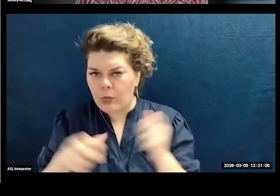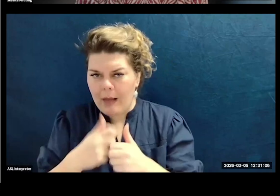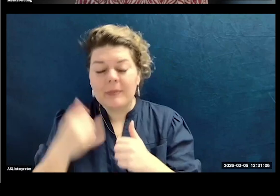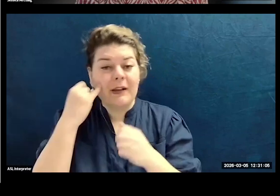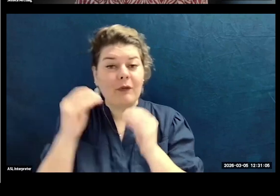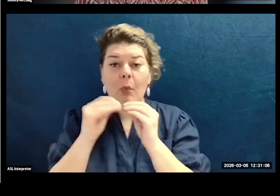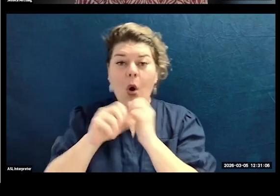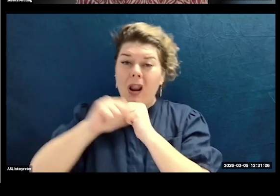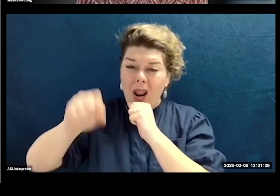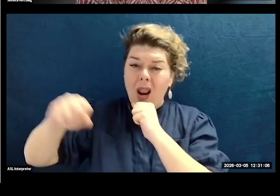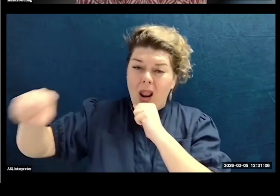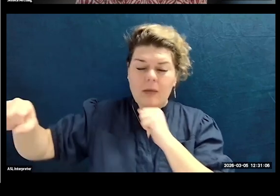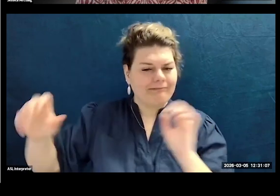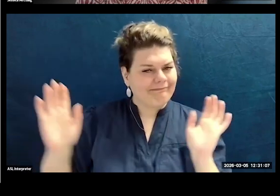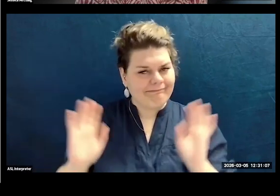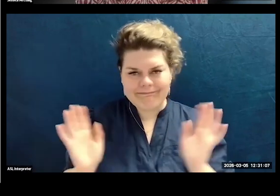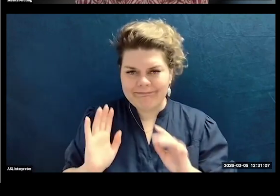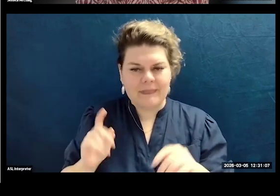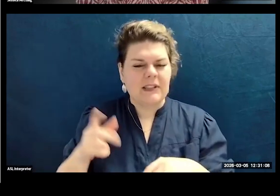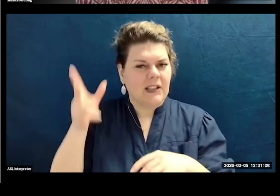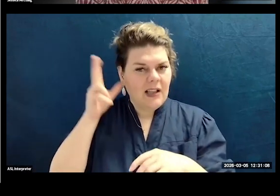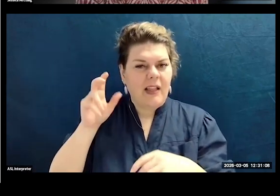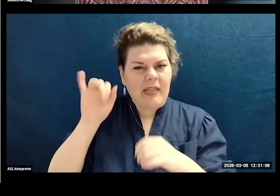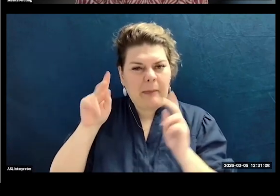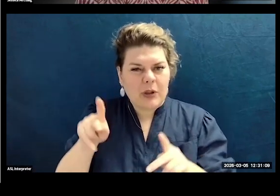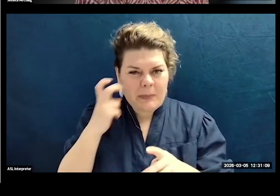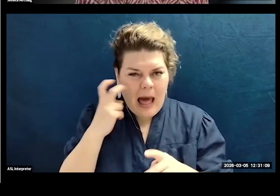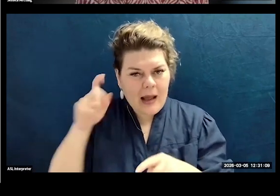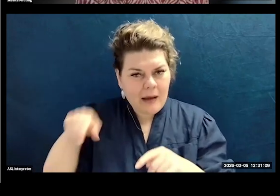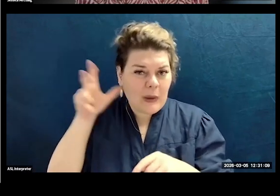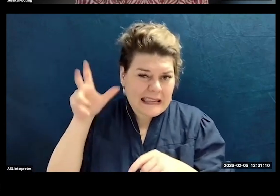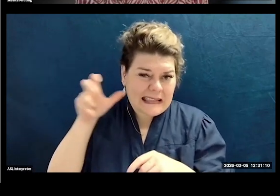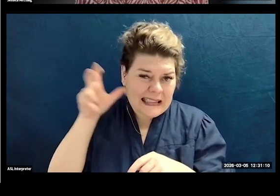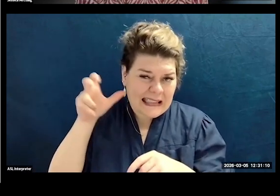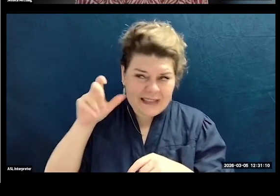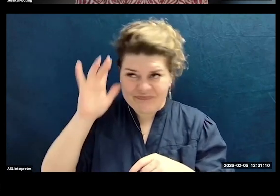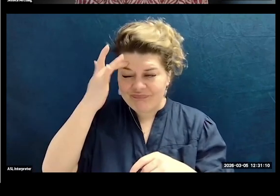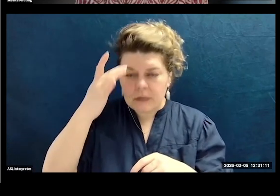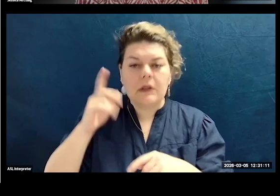it can become really, really tedious to listen to. So, if you need a longer description for your alt text,